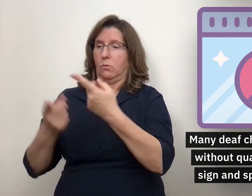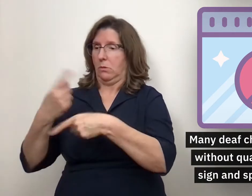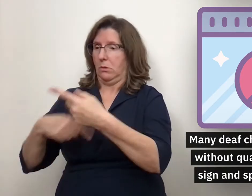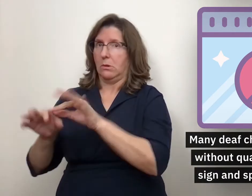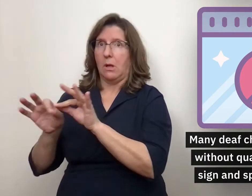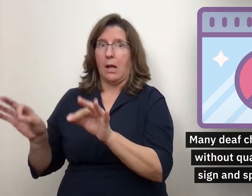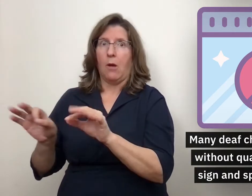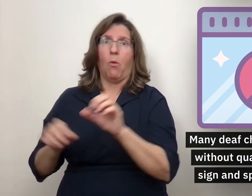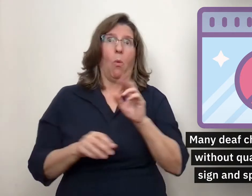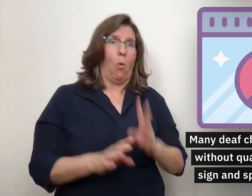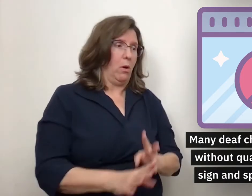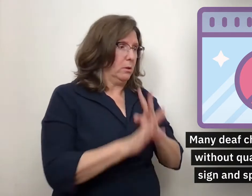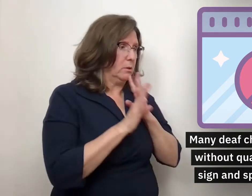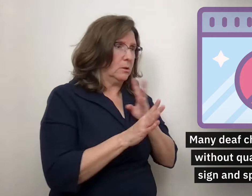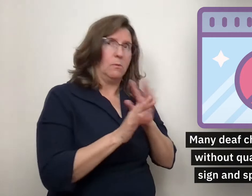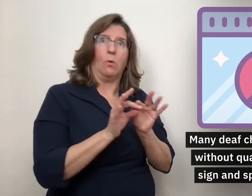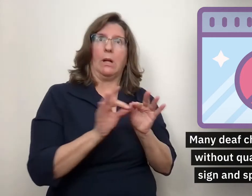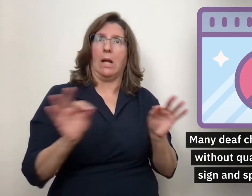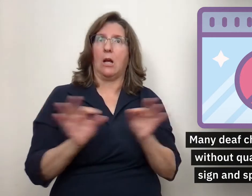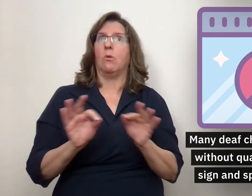neither in sign language or spoken language.